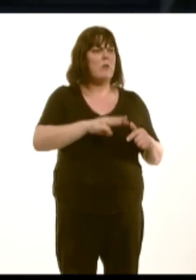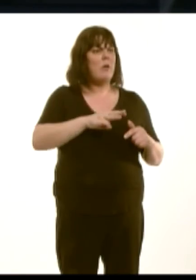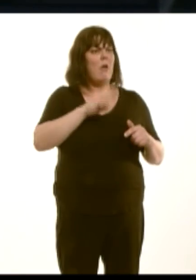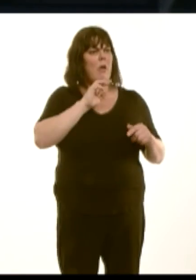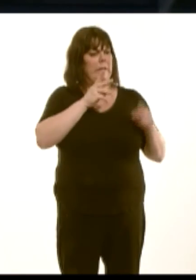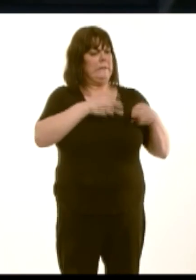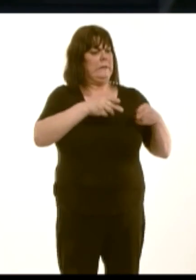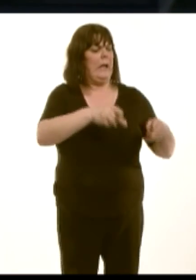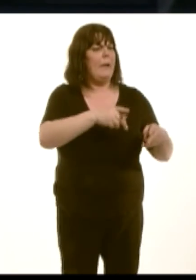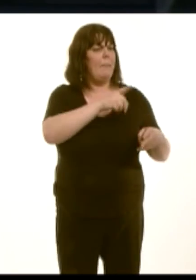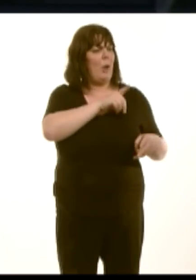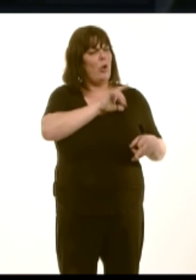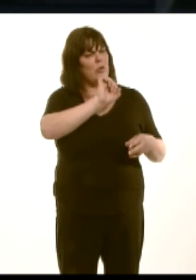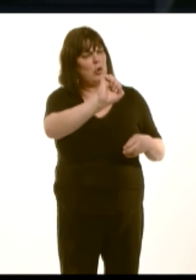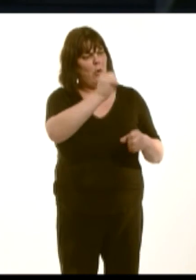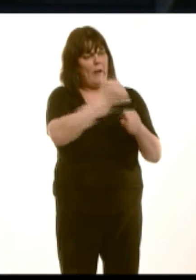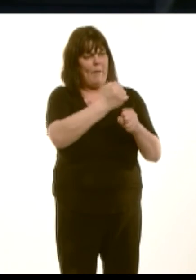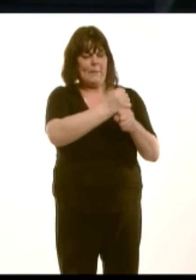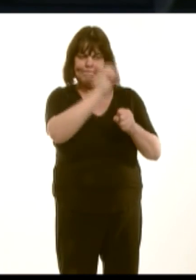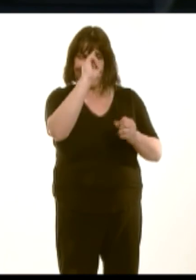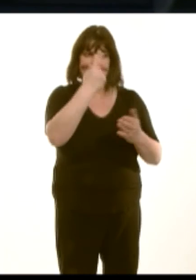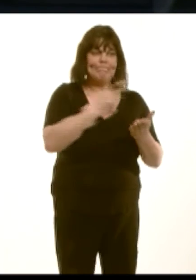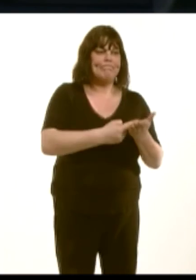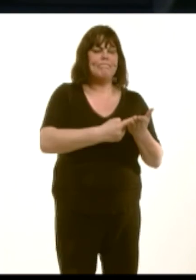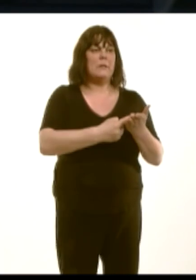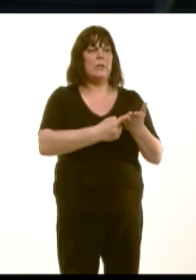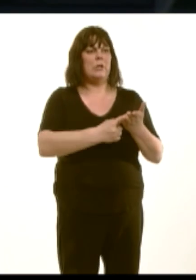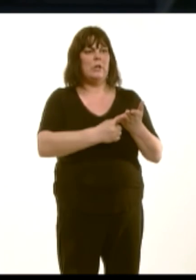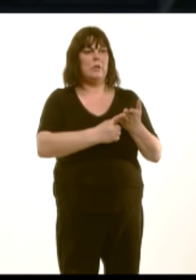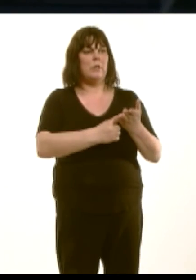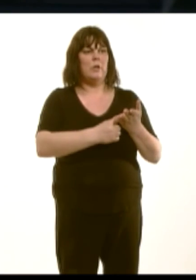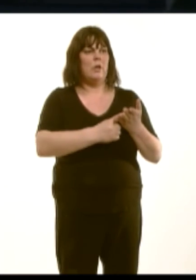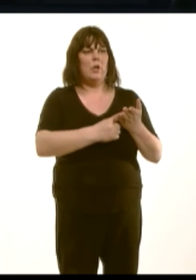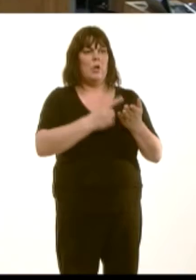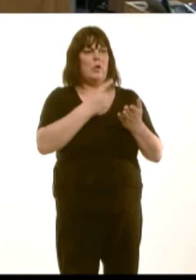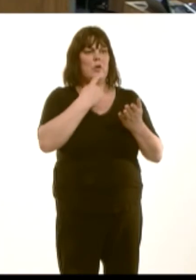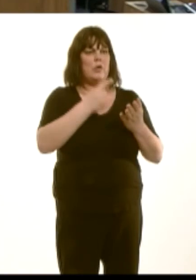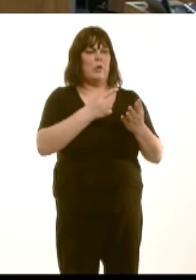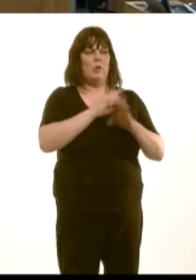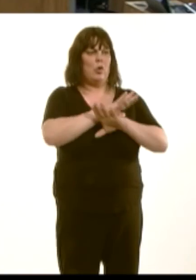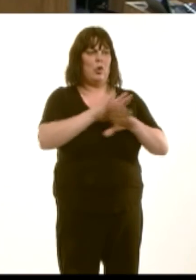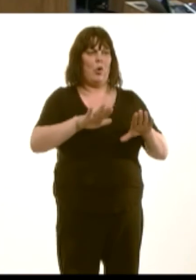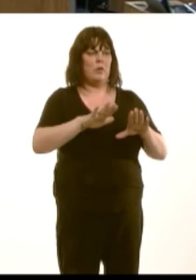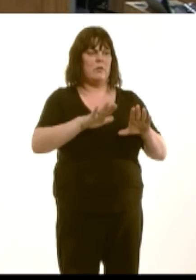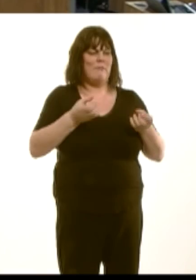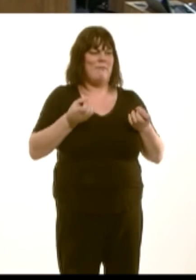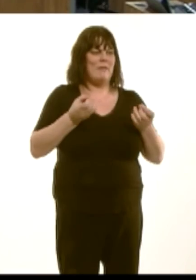as a result of your Government and its inability to provide your Welsh patients with a fighting chance?